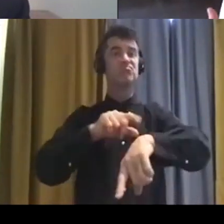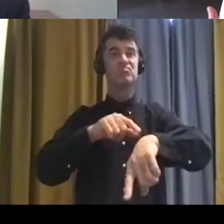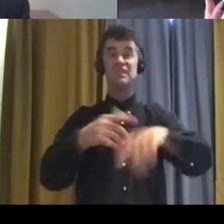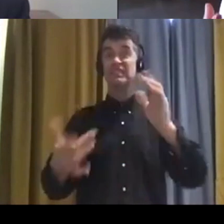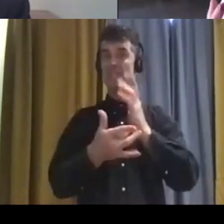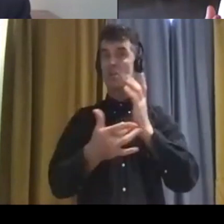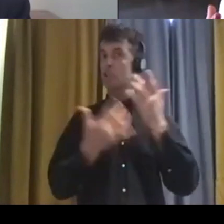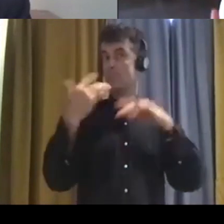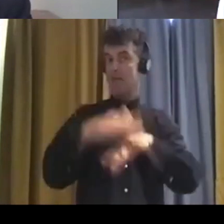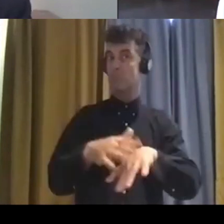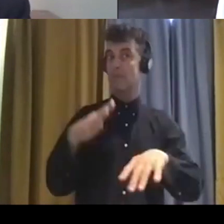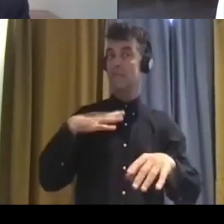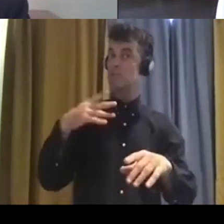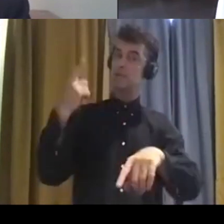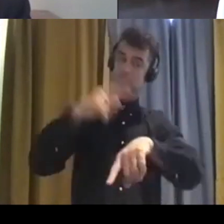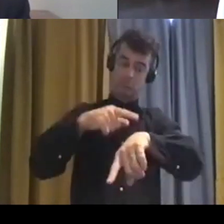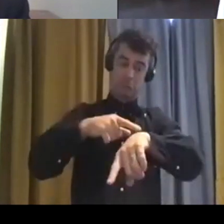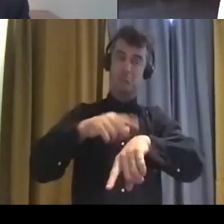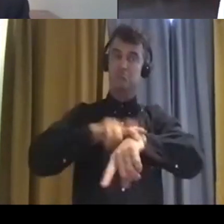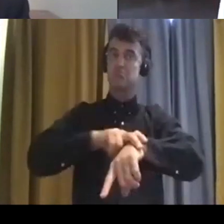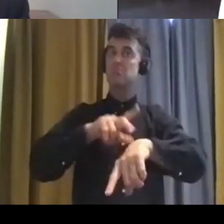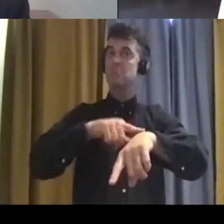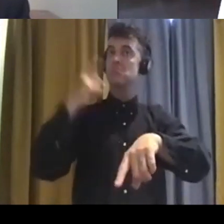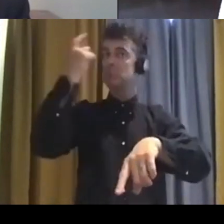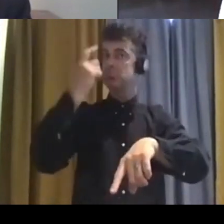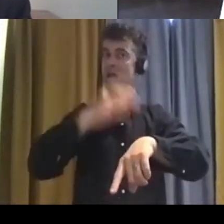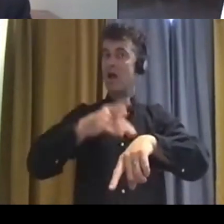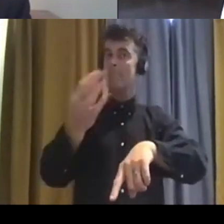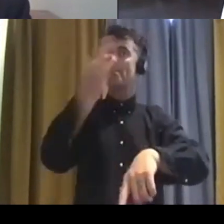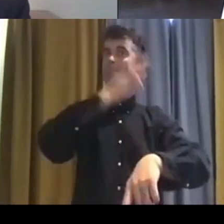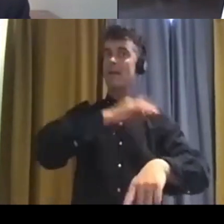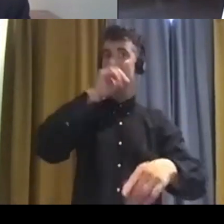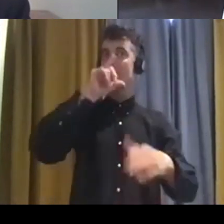that need to be really looked at in terms of how they actually benefit people with a